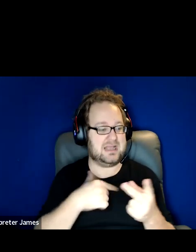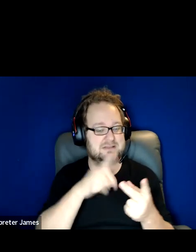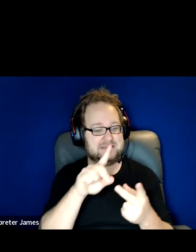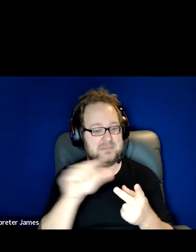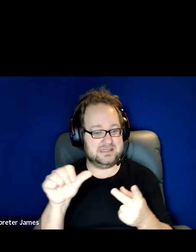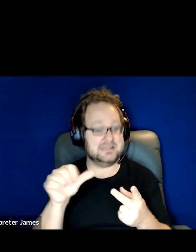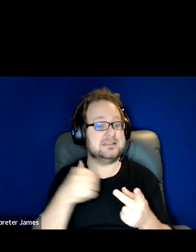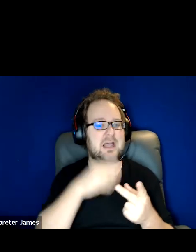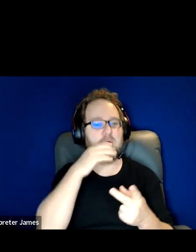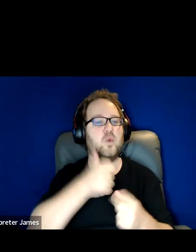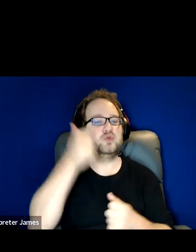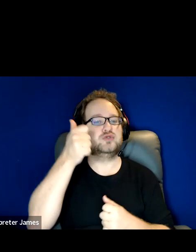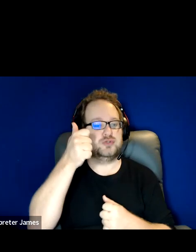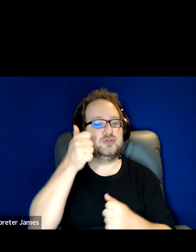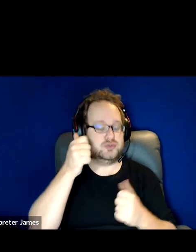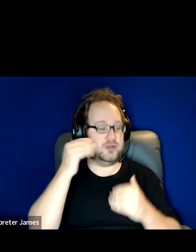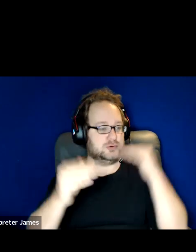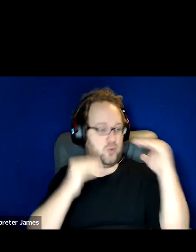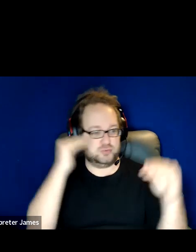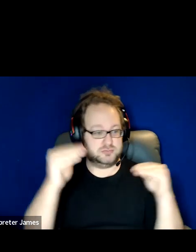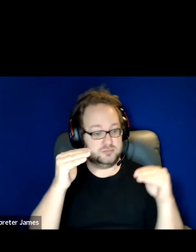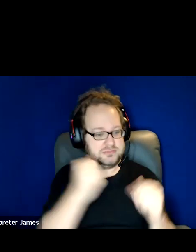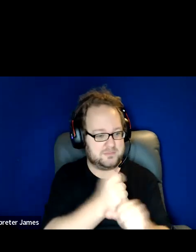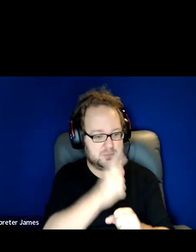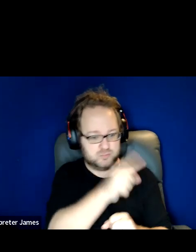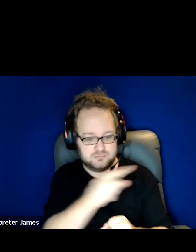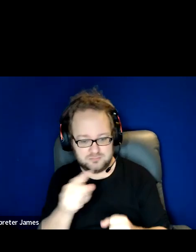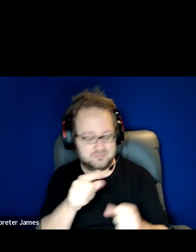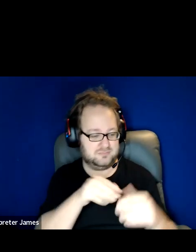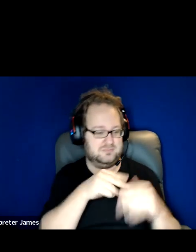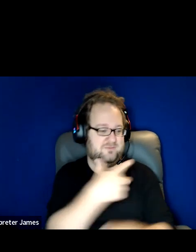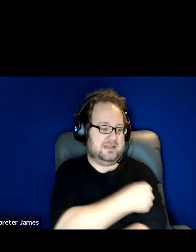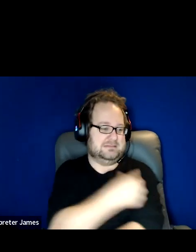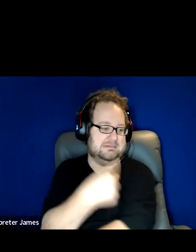older adults to make sure that they're vaccinated by the end of October.